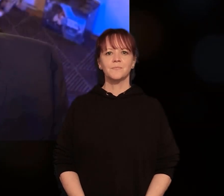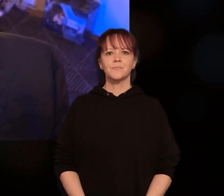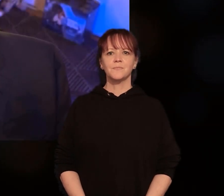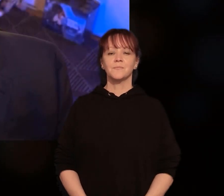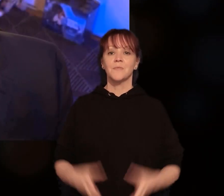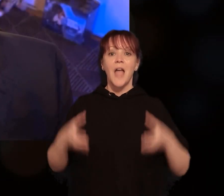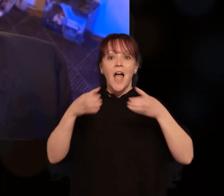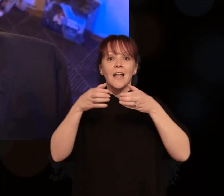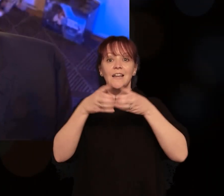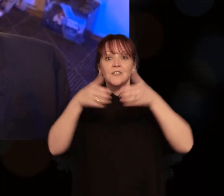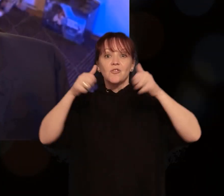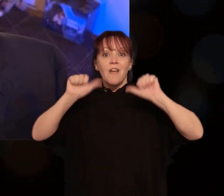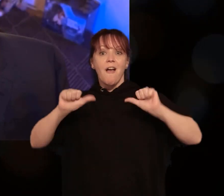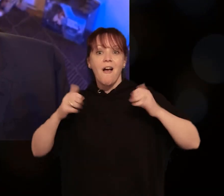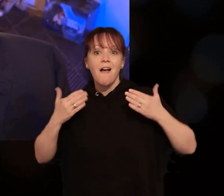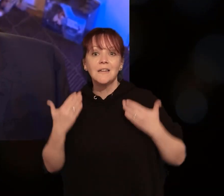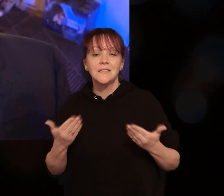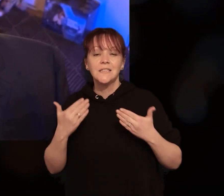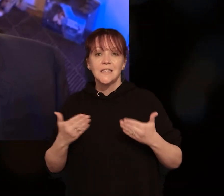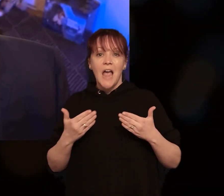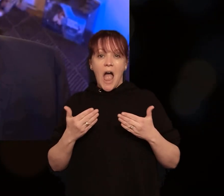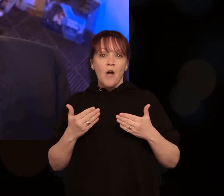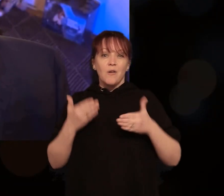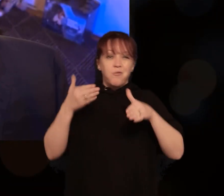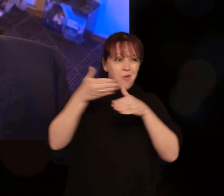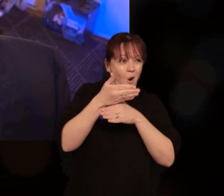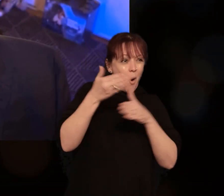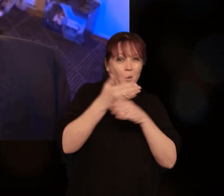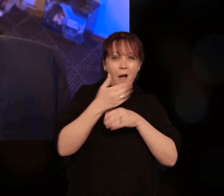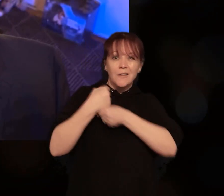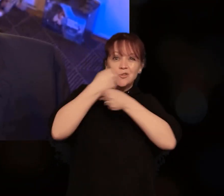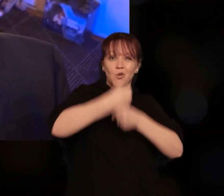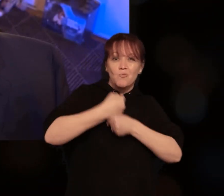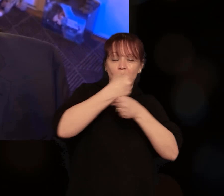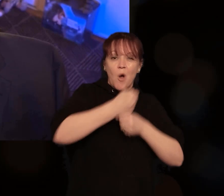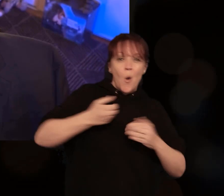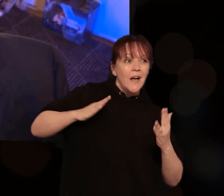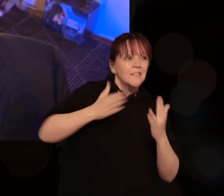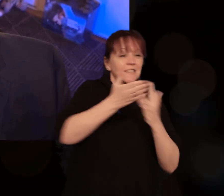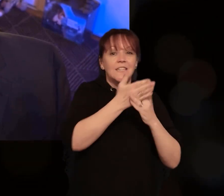this category is for efforts to share and promote accessibility work within the community